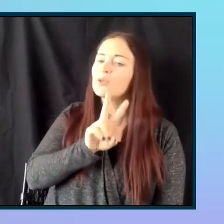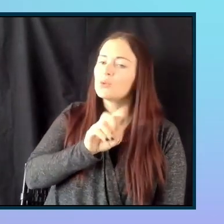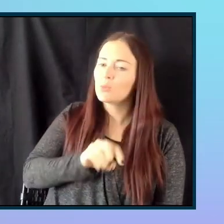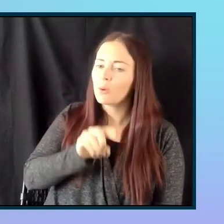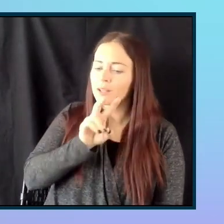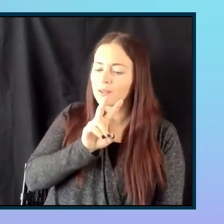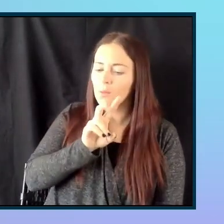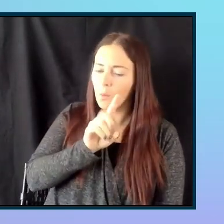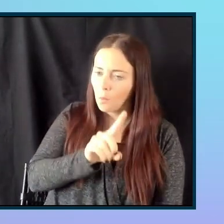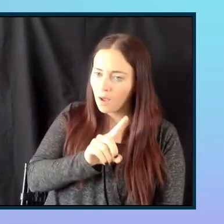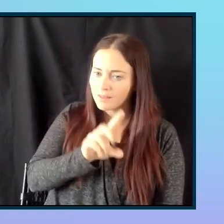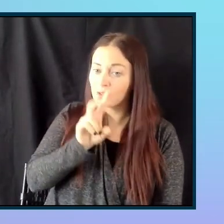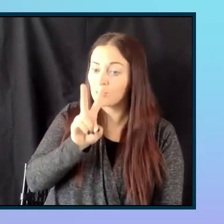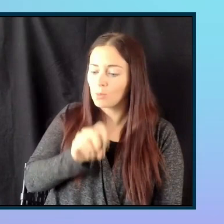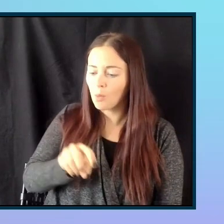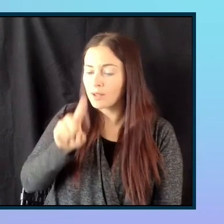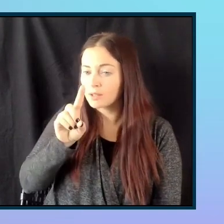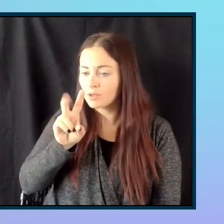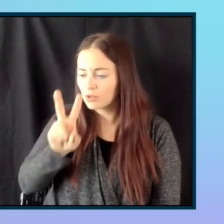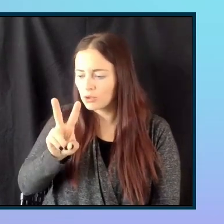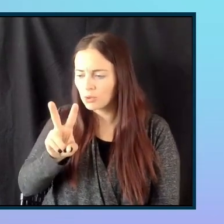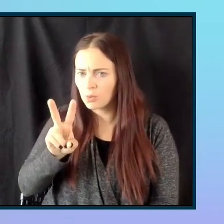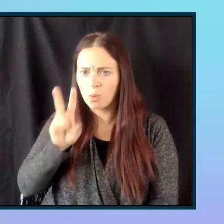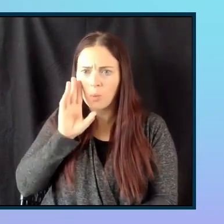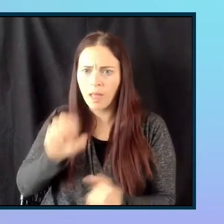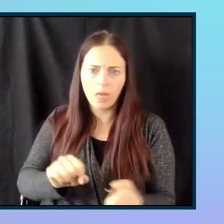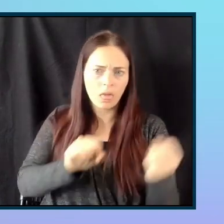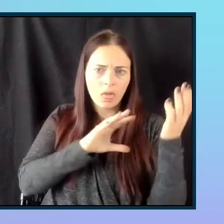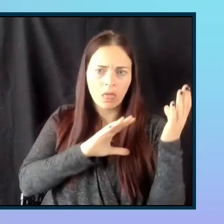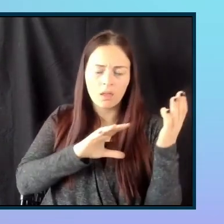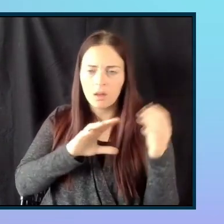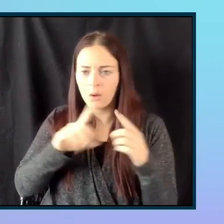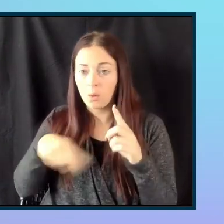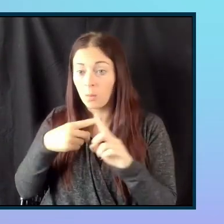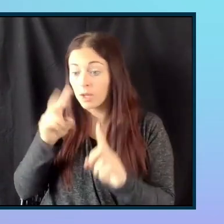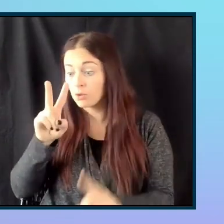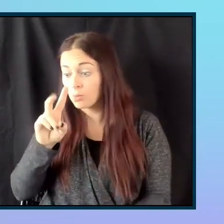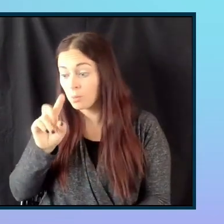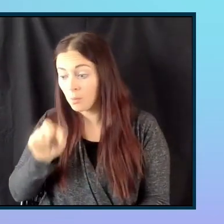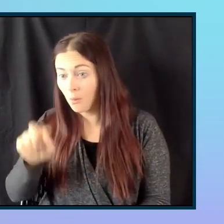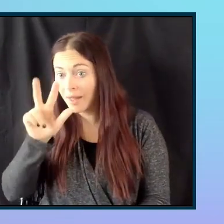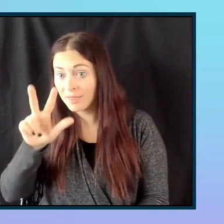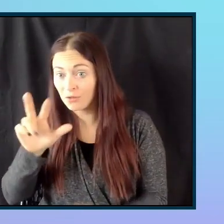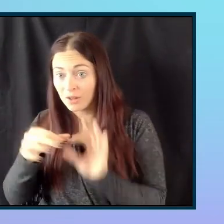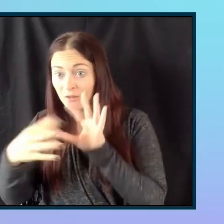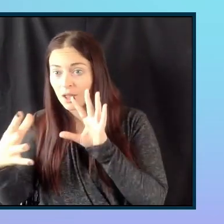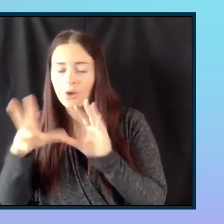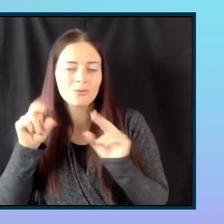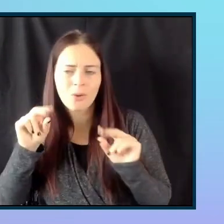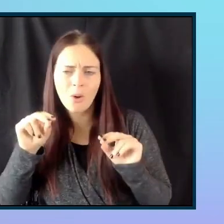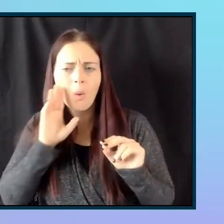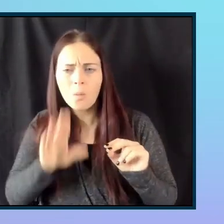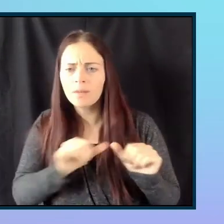and lots of organizations use them dairy embedded in standards and legislation. And by all means, continue to use them.